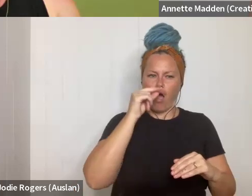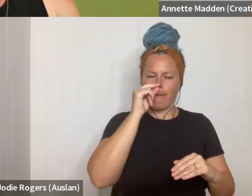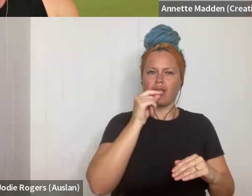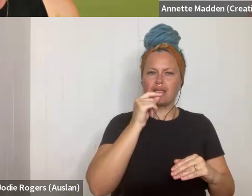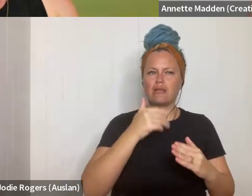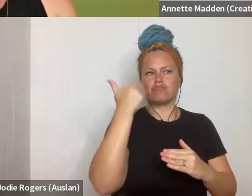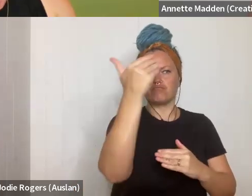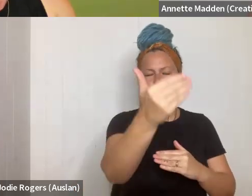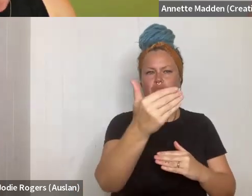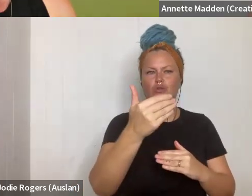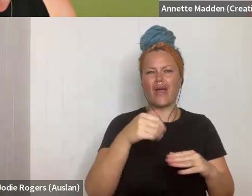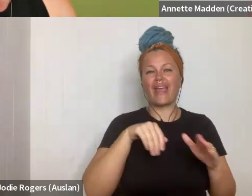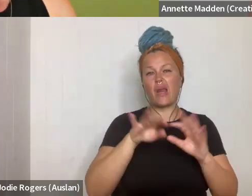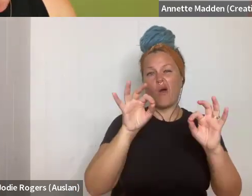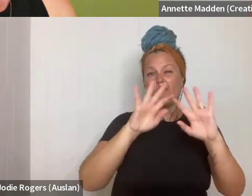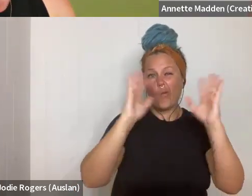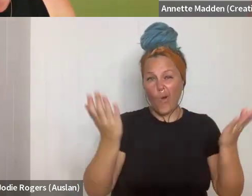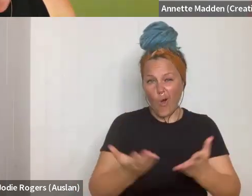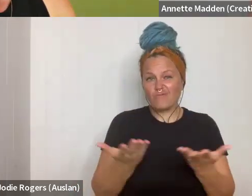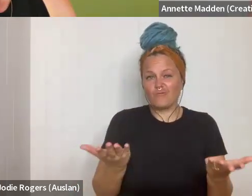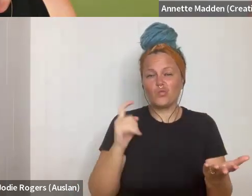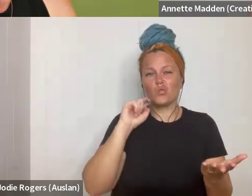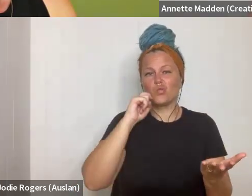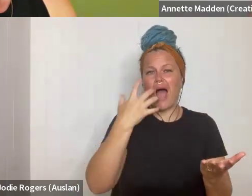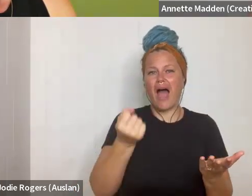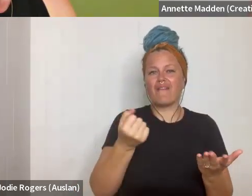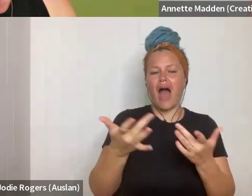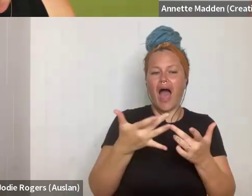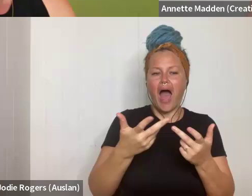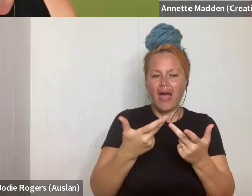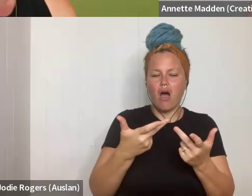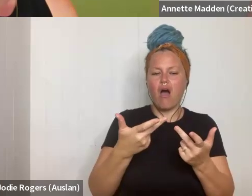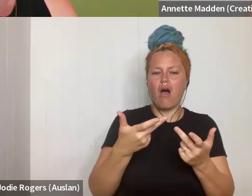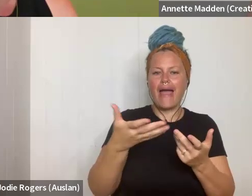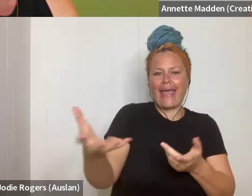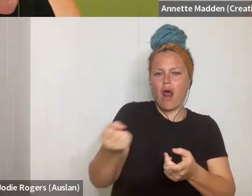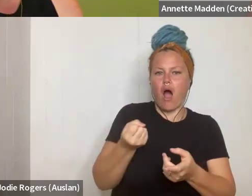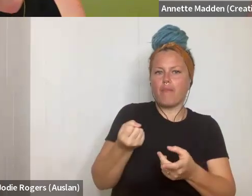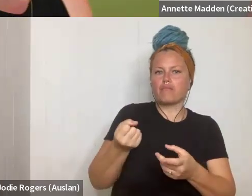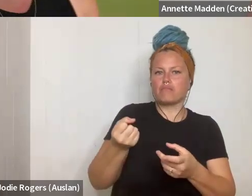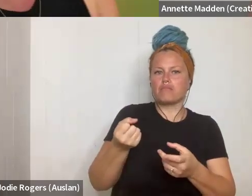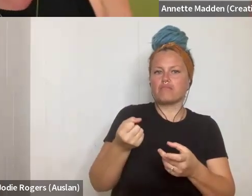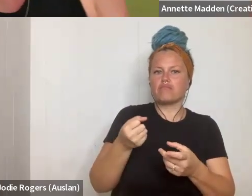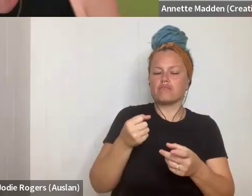the holistic budget now going to be looking at that viability piece . So in an ideal world,